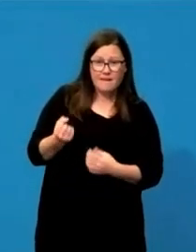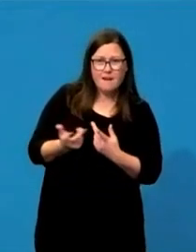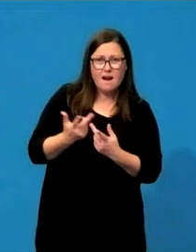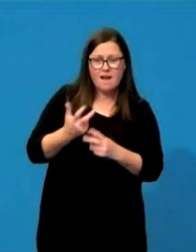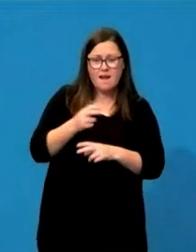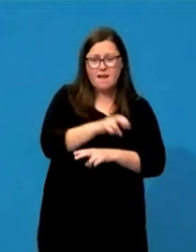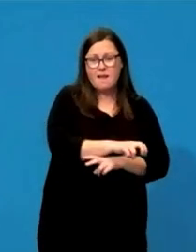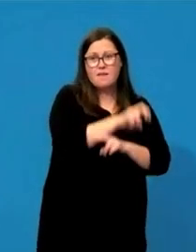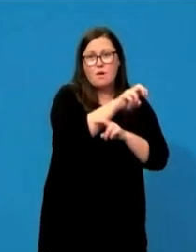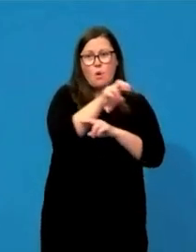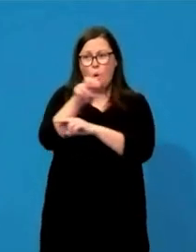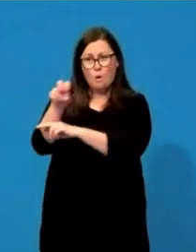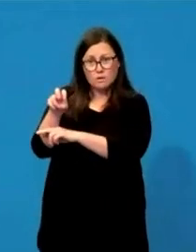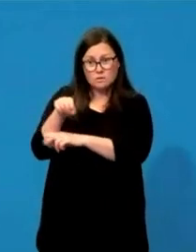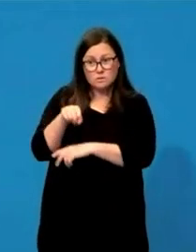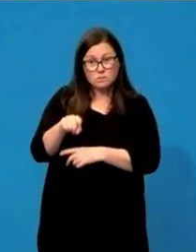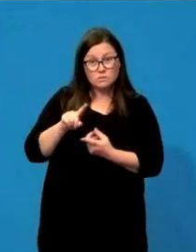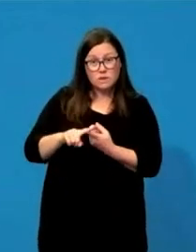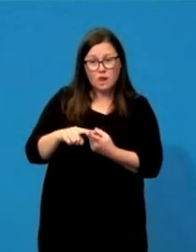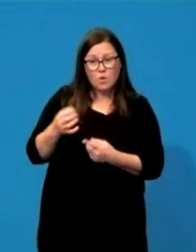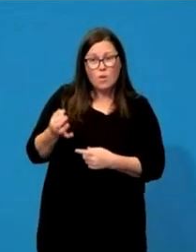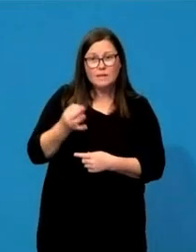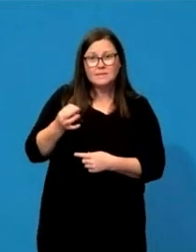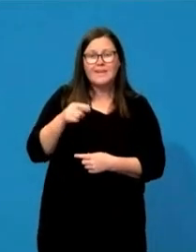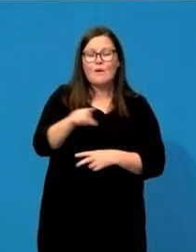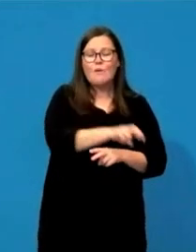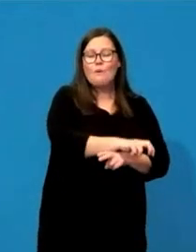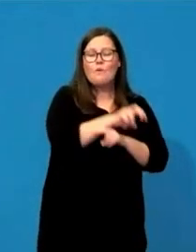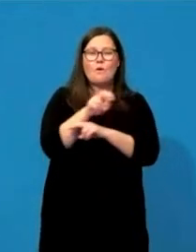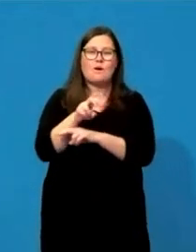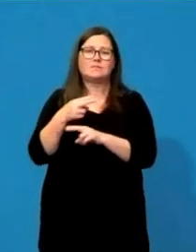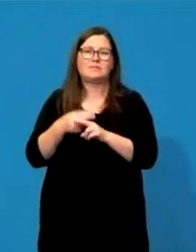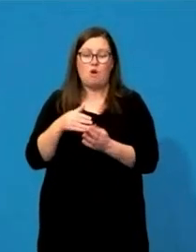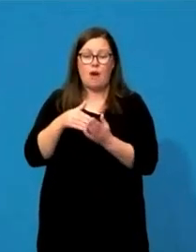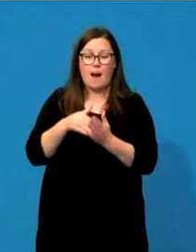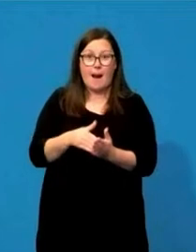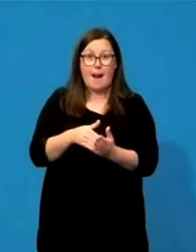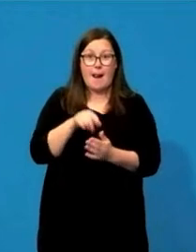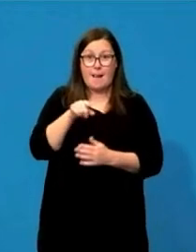To maybe help you in and out of the car? Yeah. And you're waiting on that one too, hey?